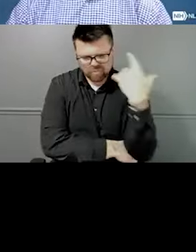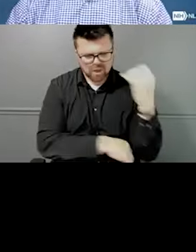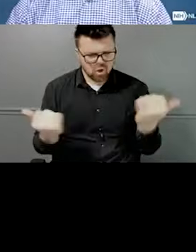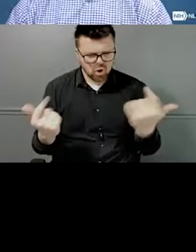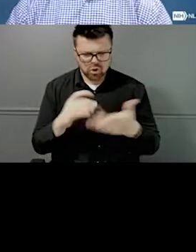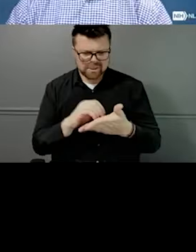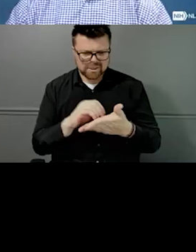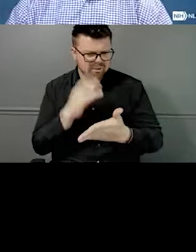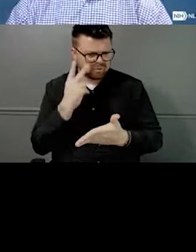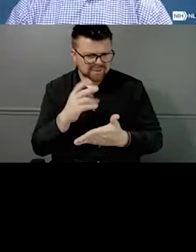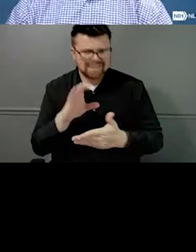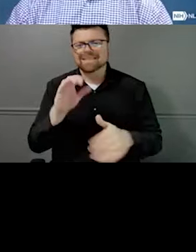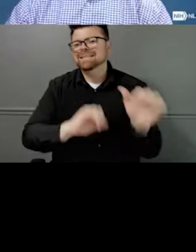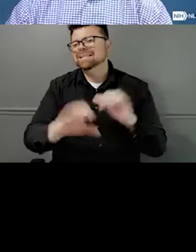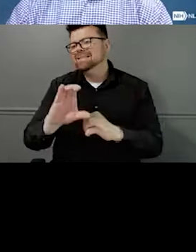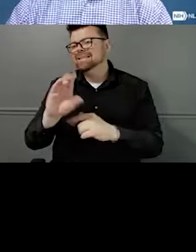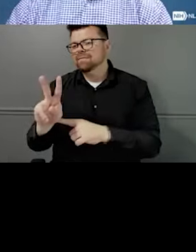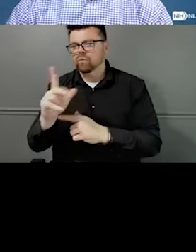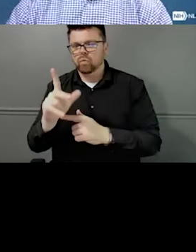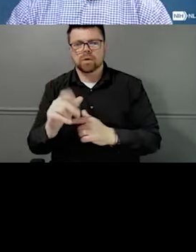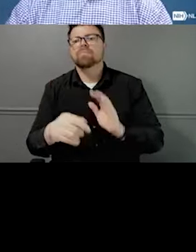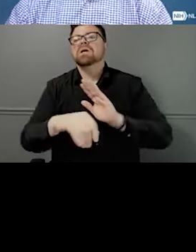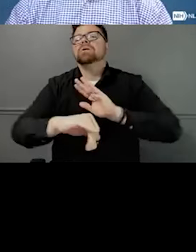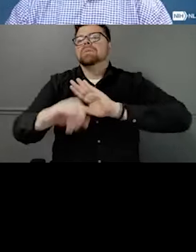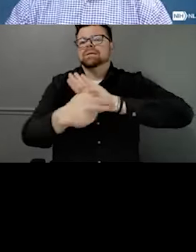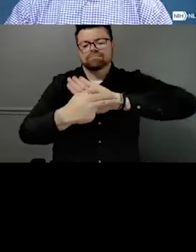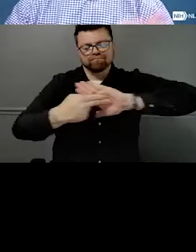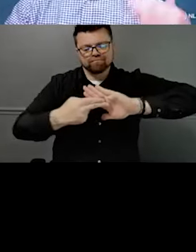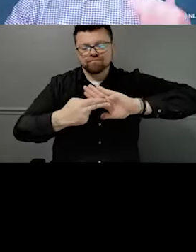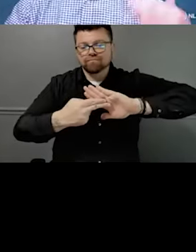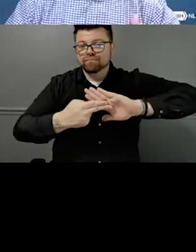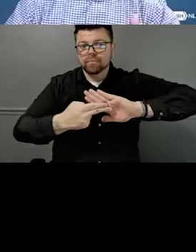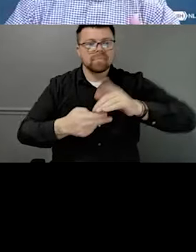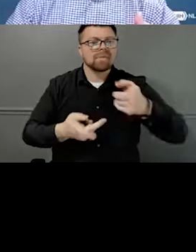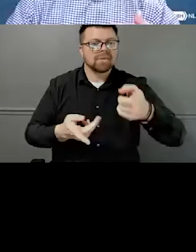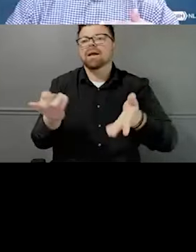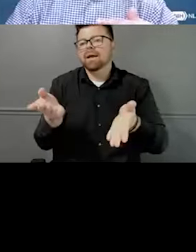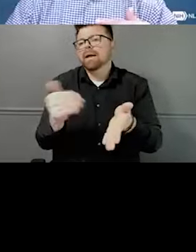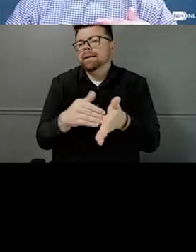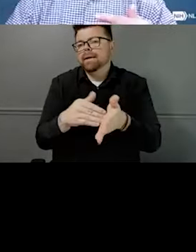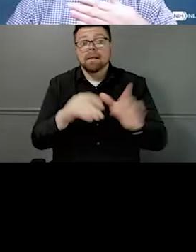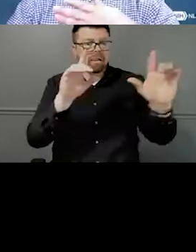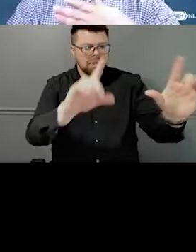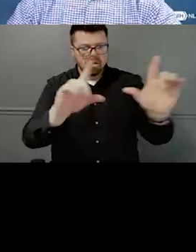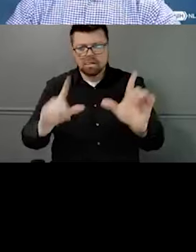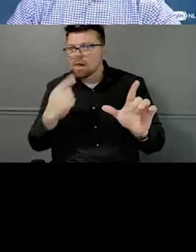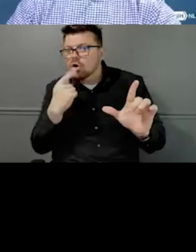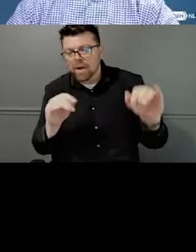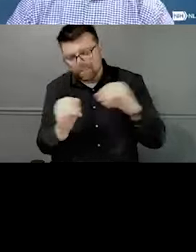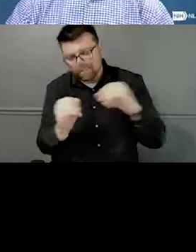we clearly mark the biographical sketches that are for the current version, due up until May 17,